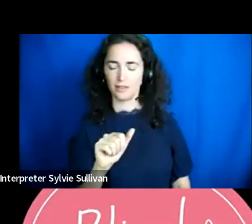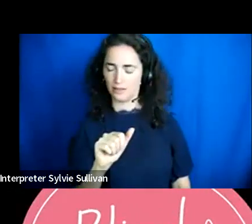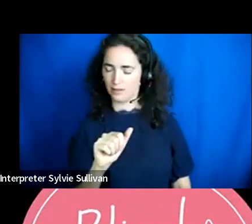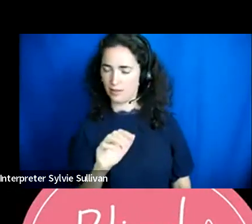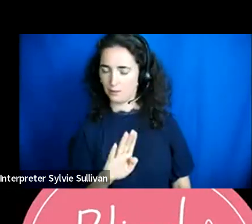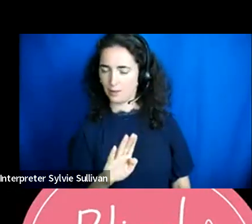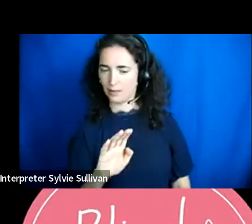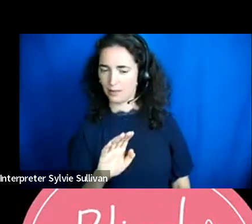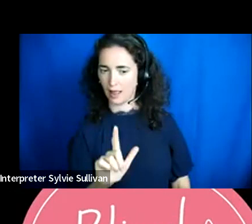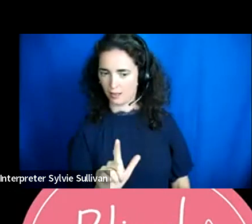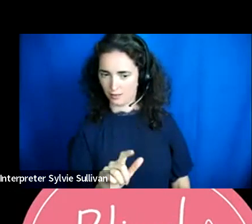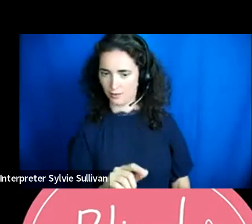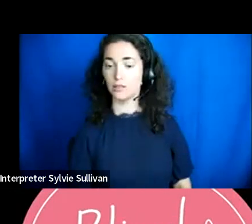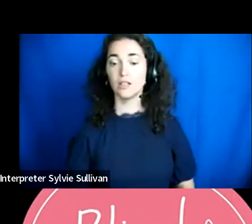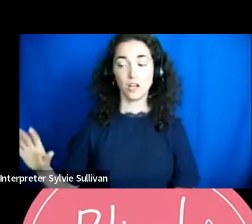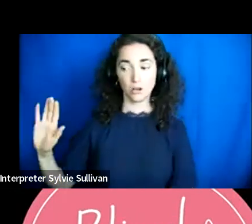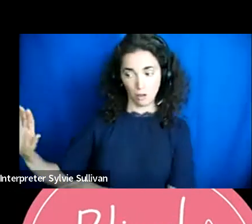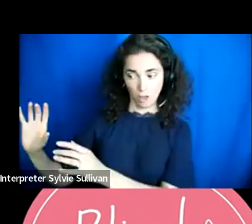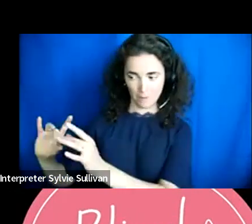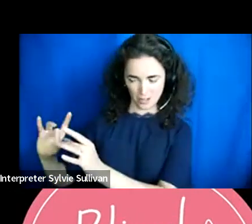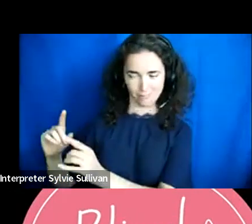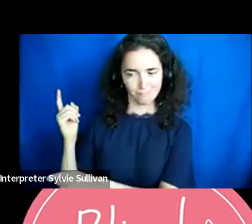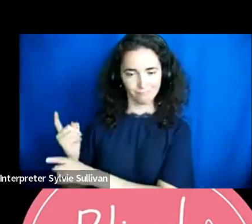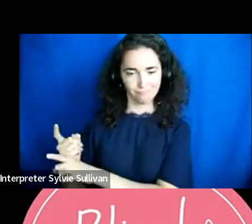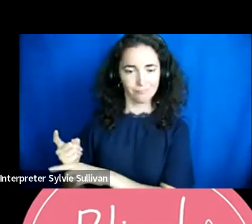And as Blanche mentioned this was just a blessing.